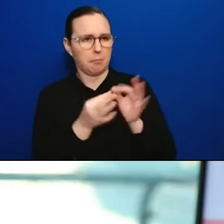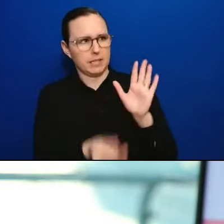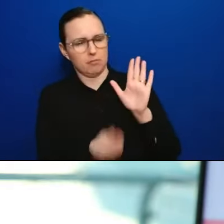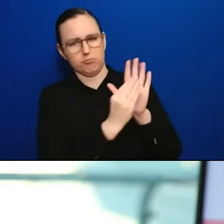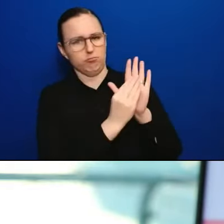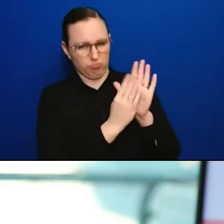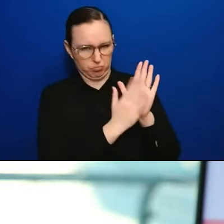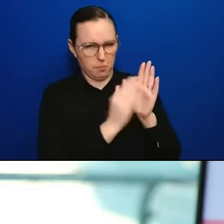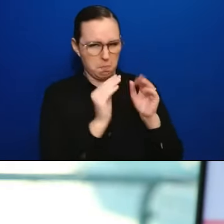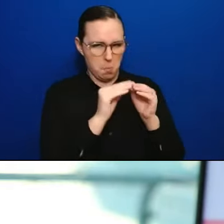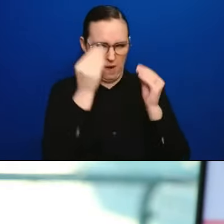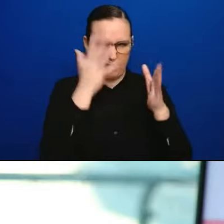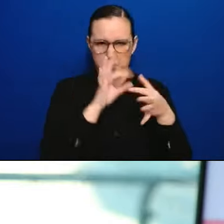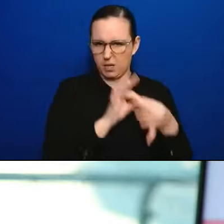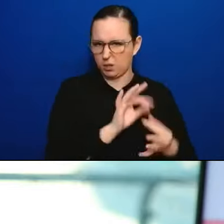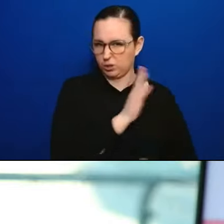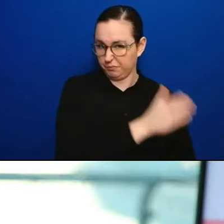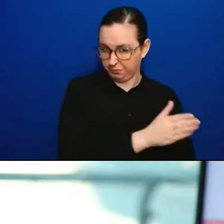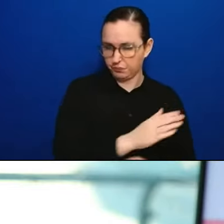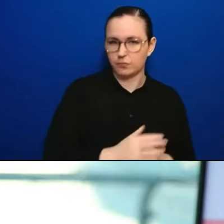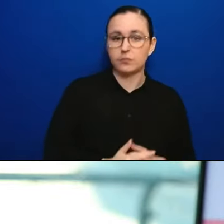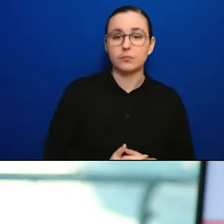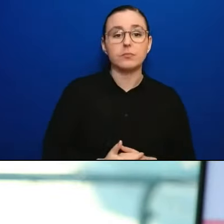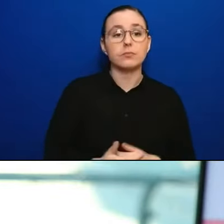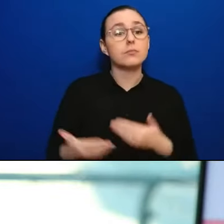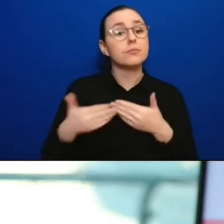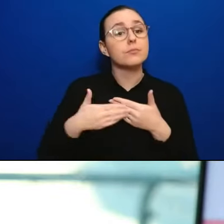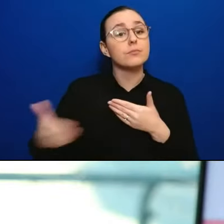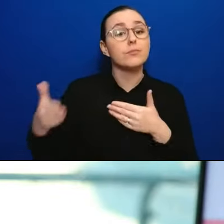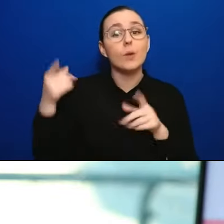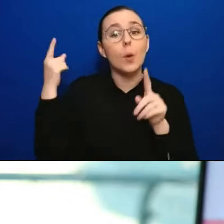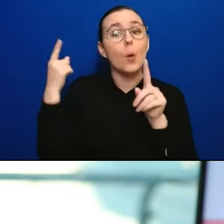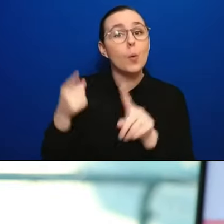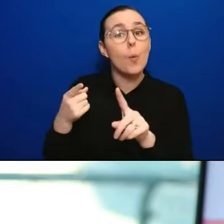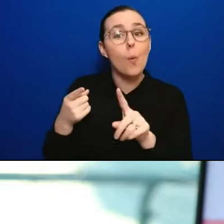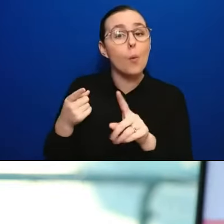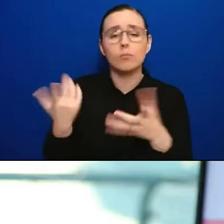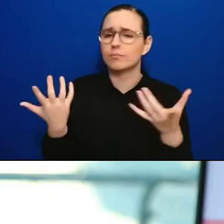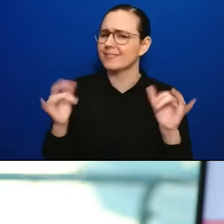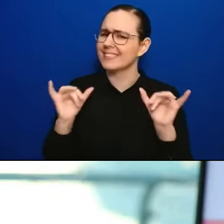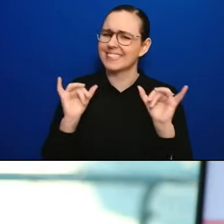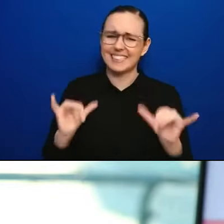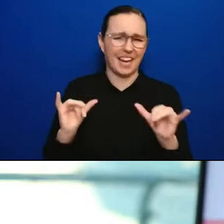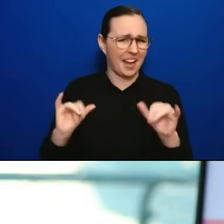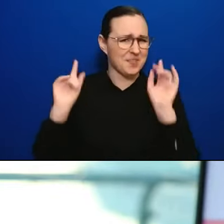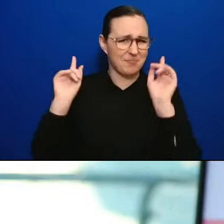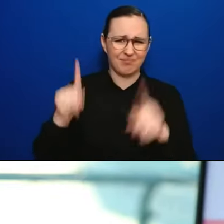assisted living homes. So those details will be posted today.